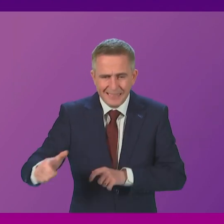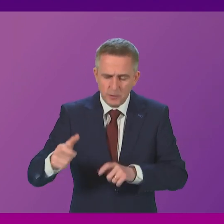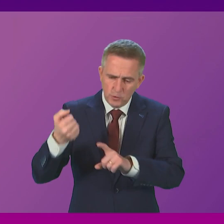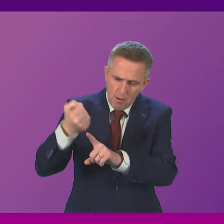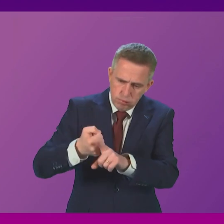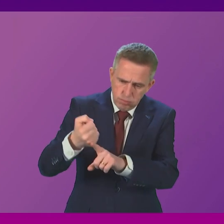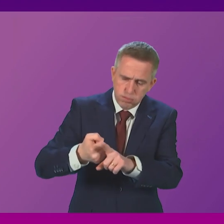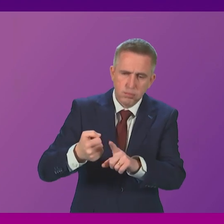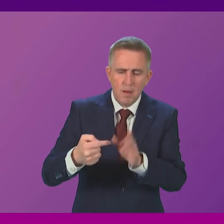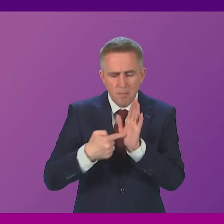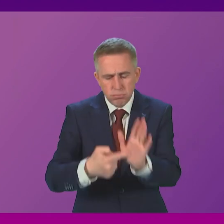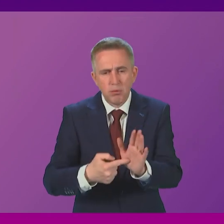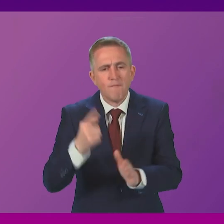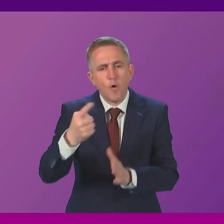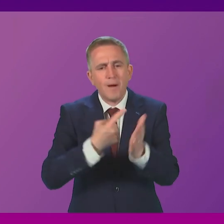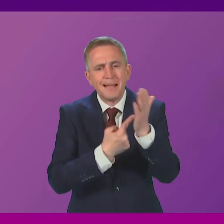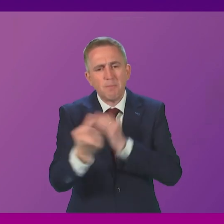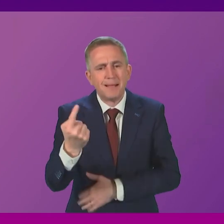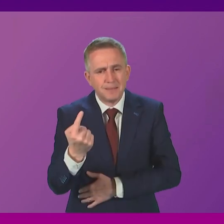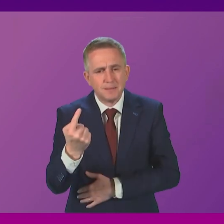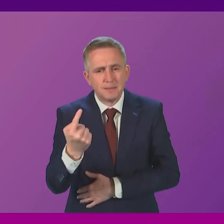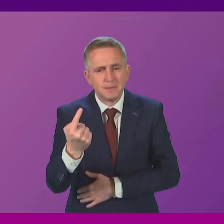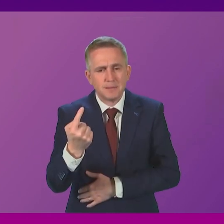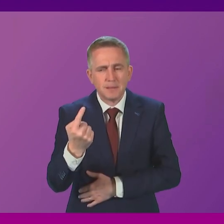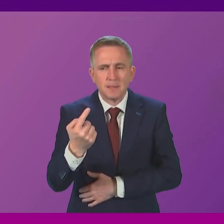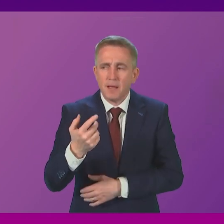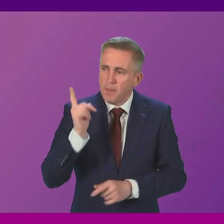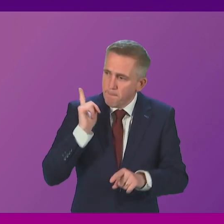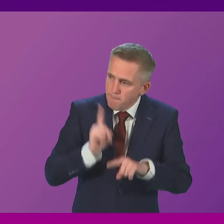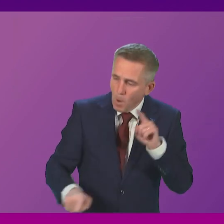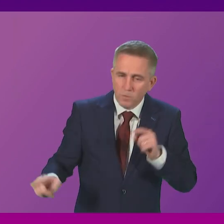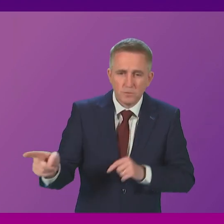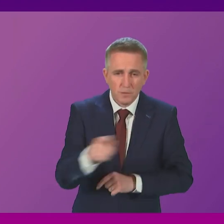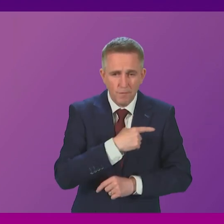My view—it is of, course, the view of the majority in the Parliament—is that we will